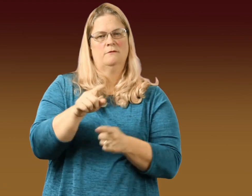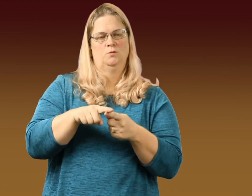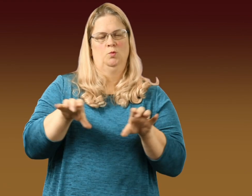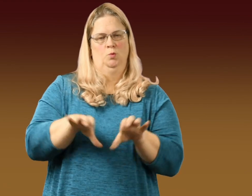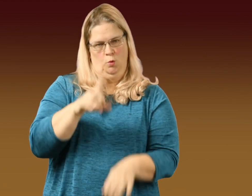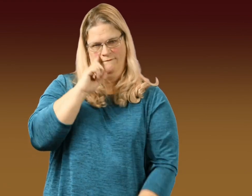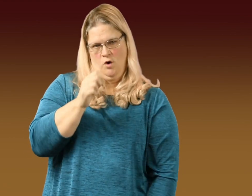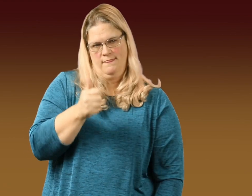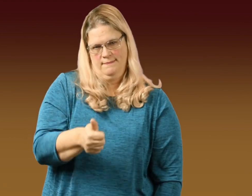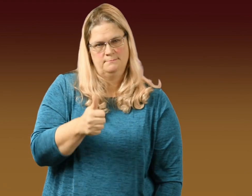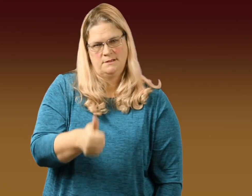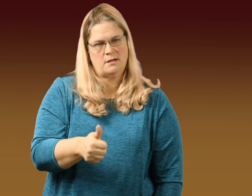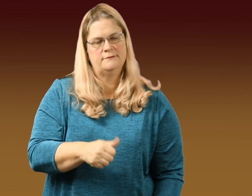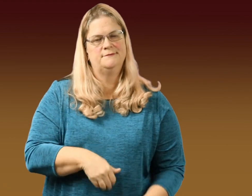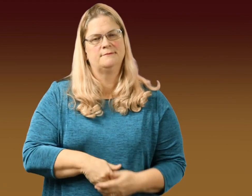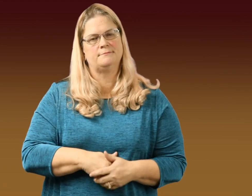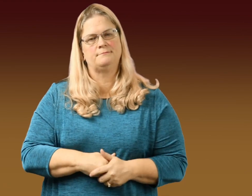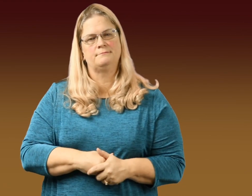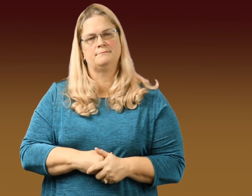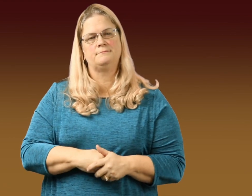and they need to be empowered to do it for themselves.